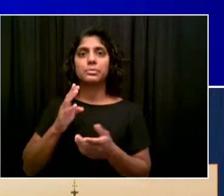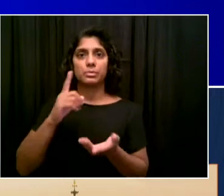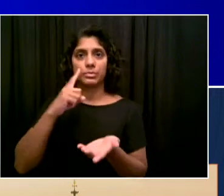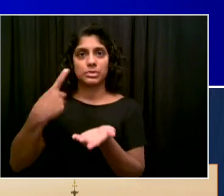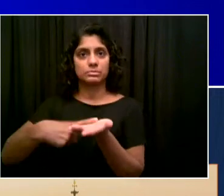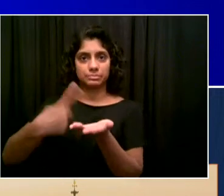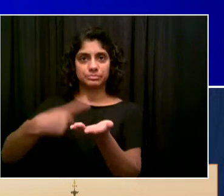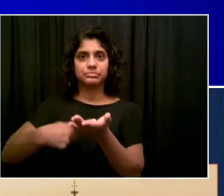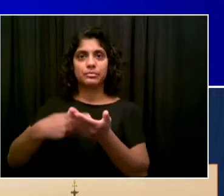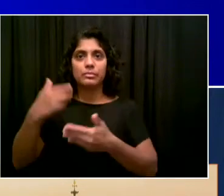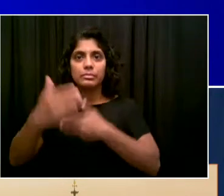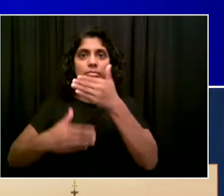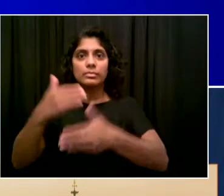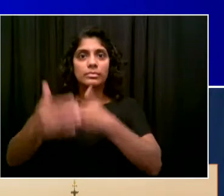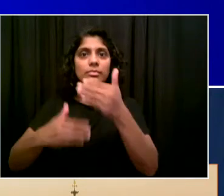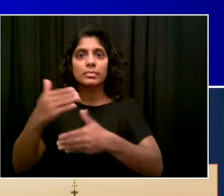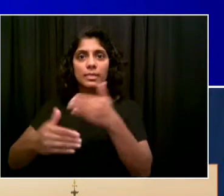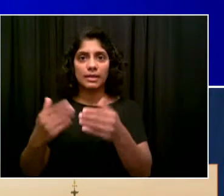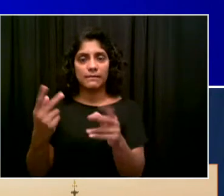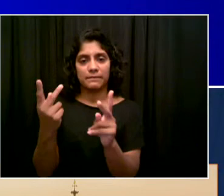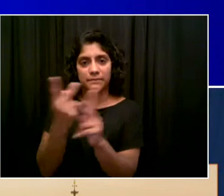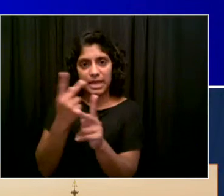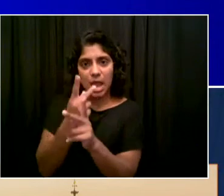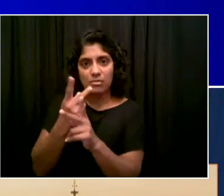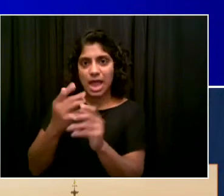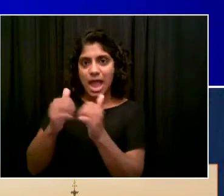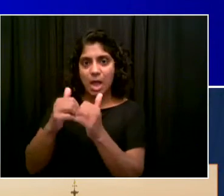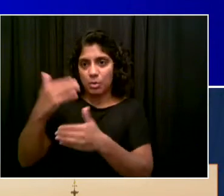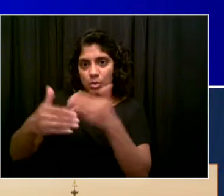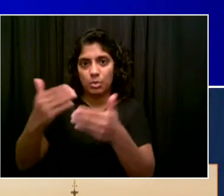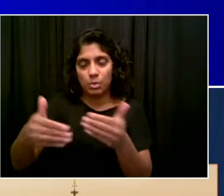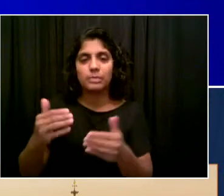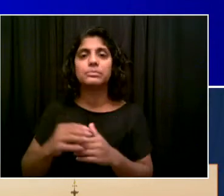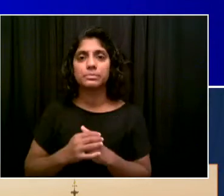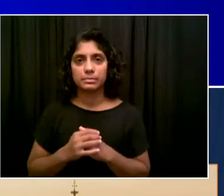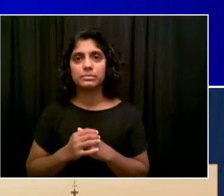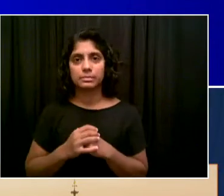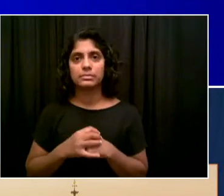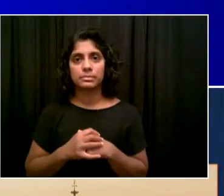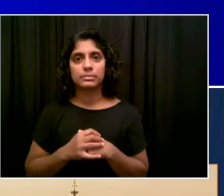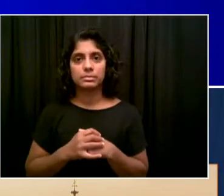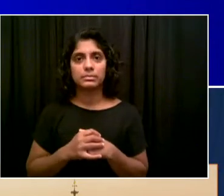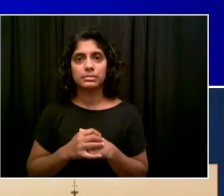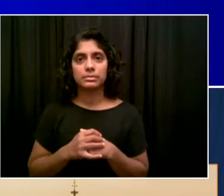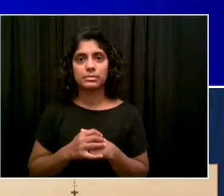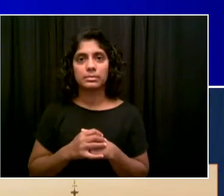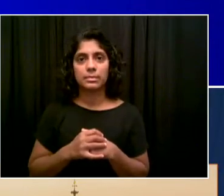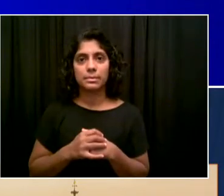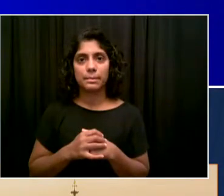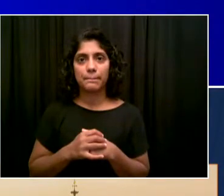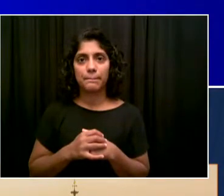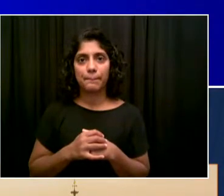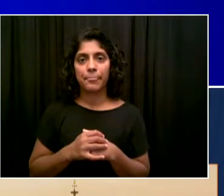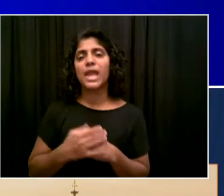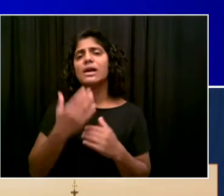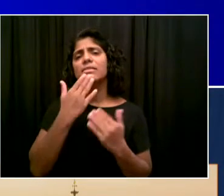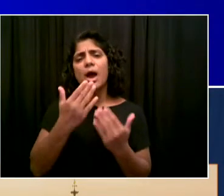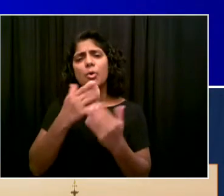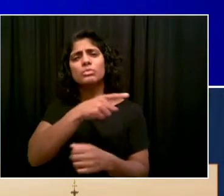BIDEN ADMINISTRATION MADE IT EASY TO EXPEDITE THE ENVIRONMENTAL ASSESSMENT FOR CONGESTION PRICING. THANK YOU PETE